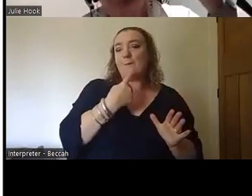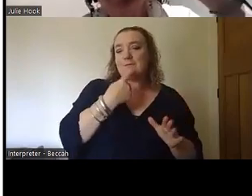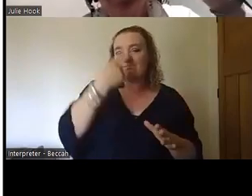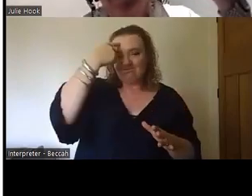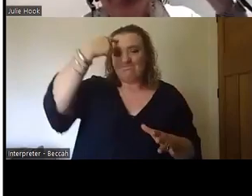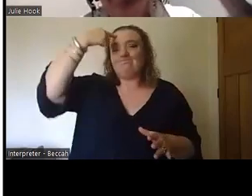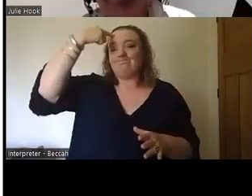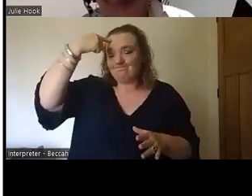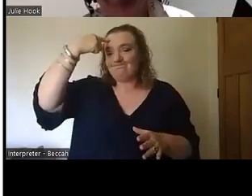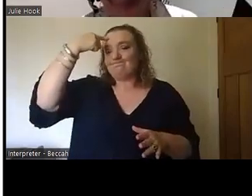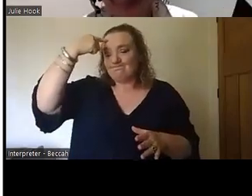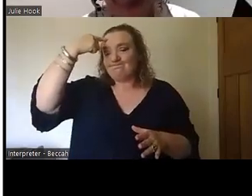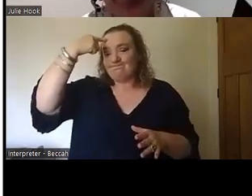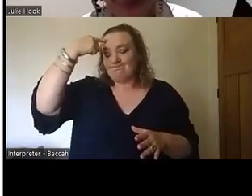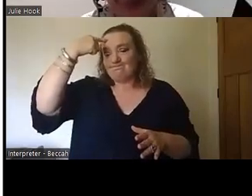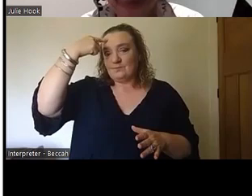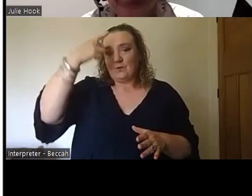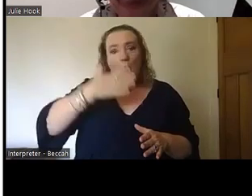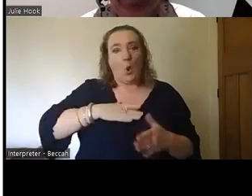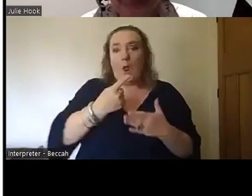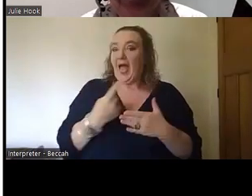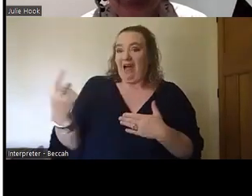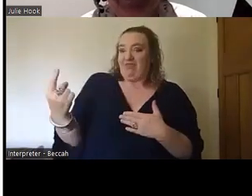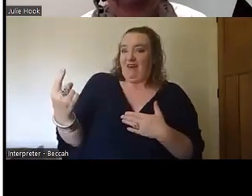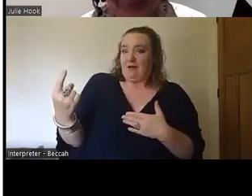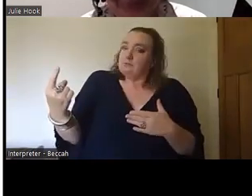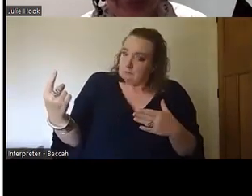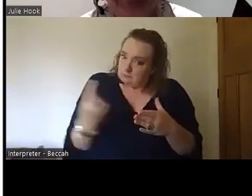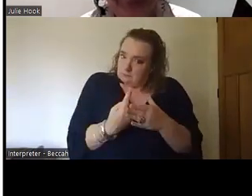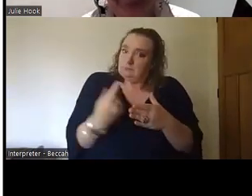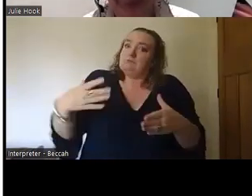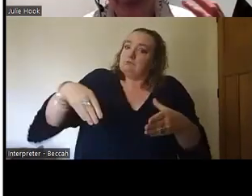all the time in that space. So, and we've shared that video